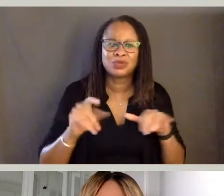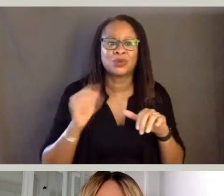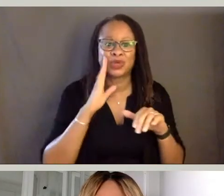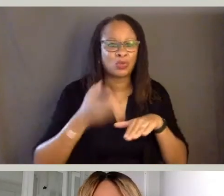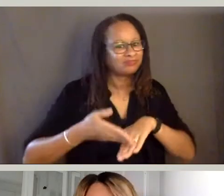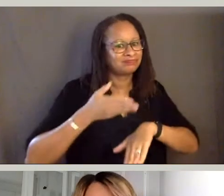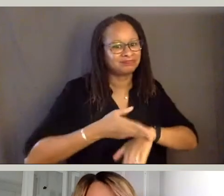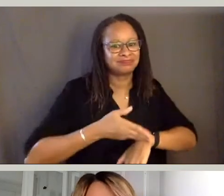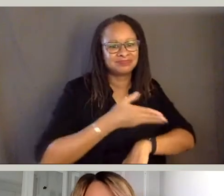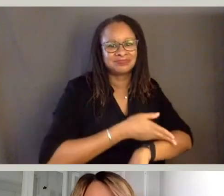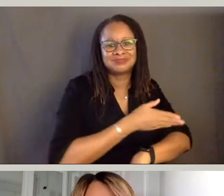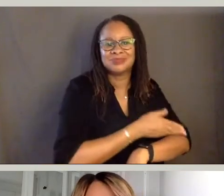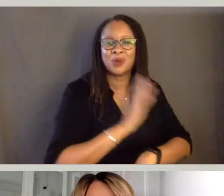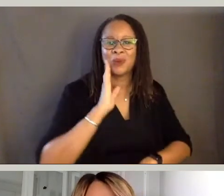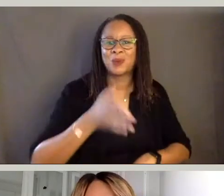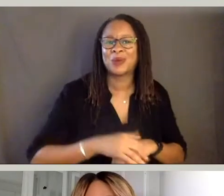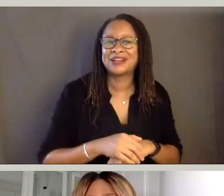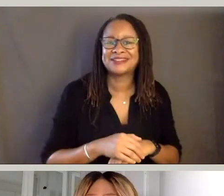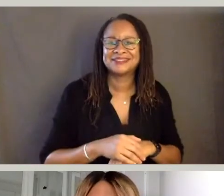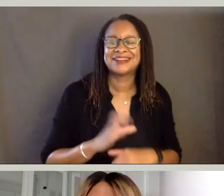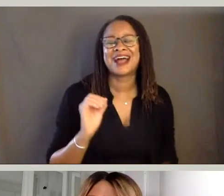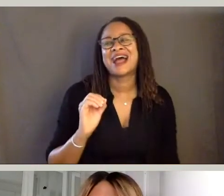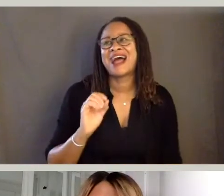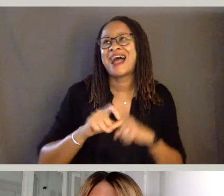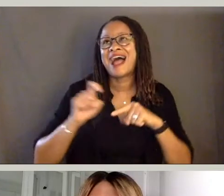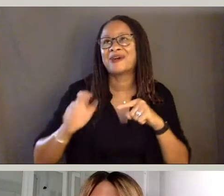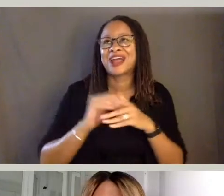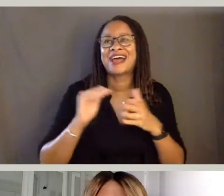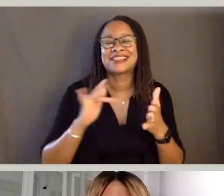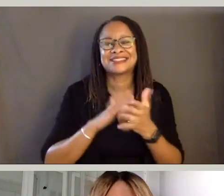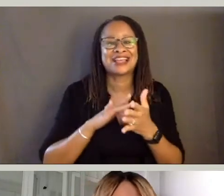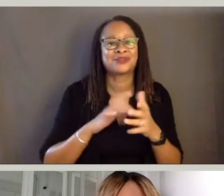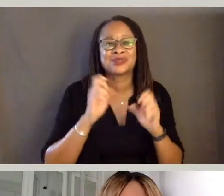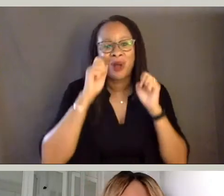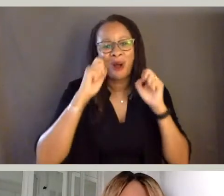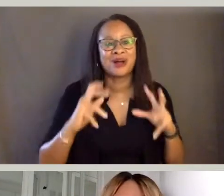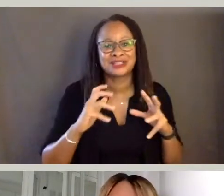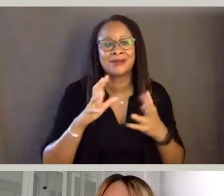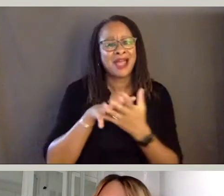And so yeah, "Out of the Center" was awesome. And I learned a lot, too, about what was going on in our community.